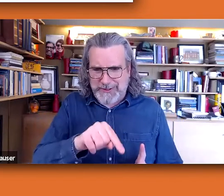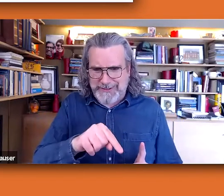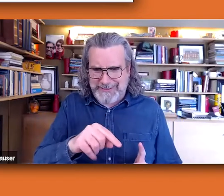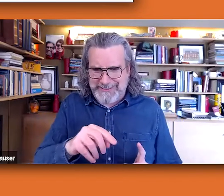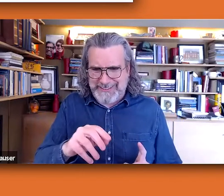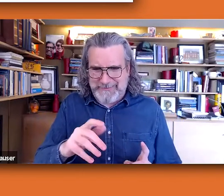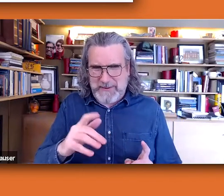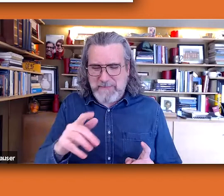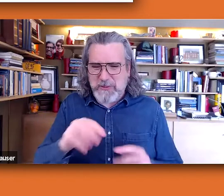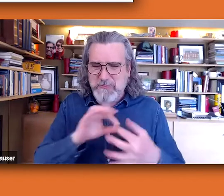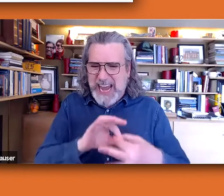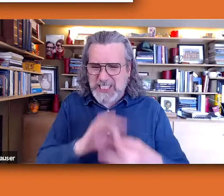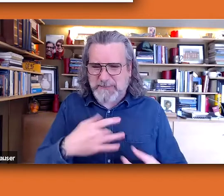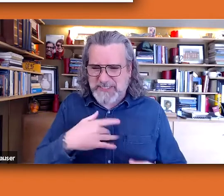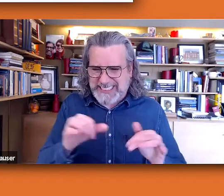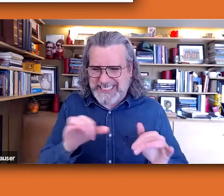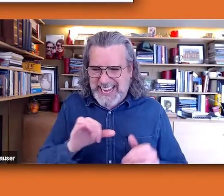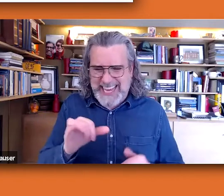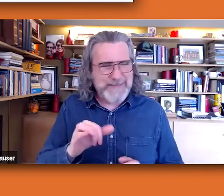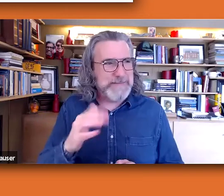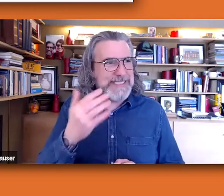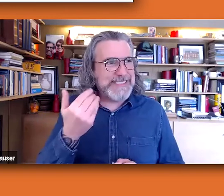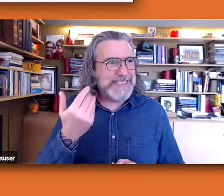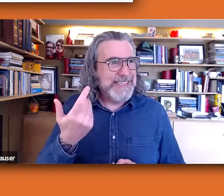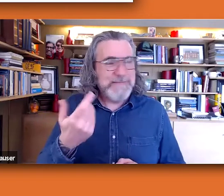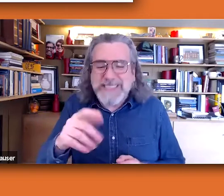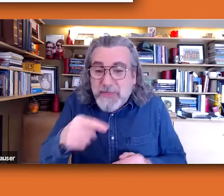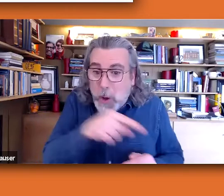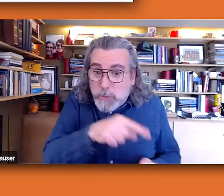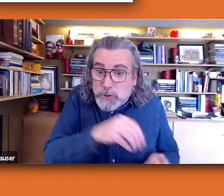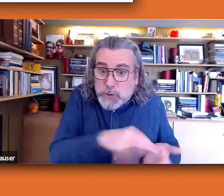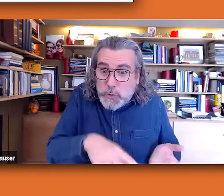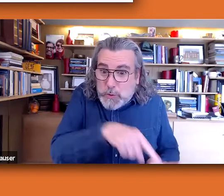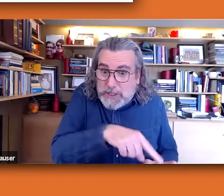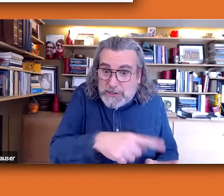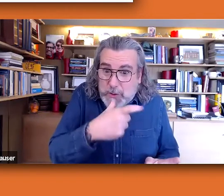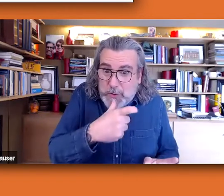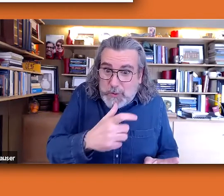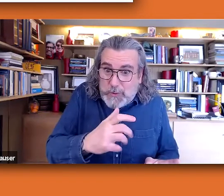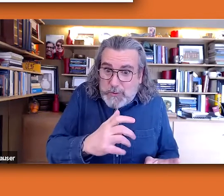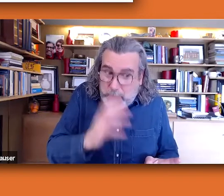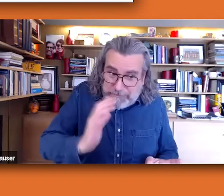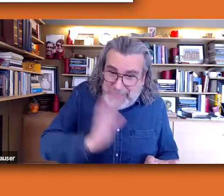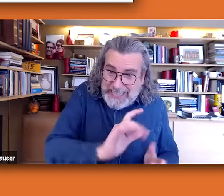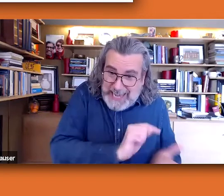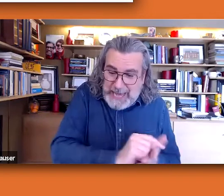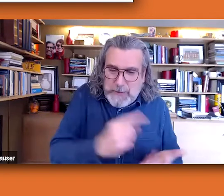also became older somehow. Ha! I guess going back to those students